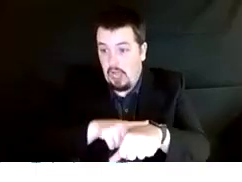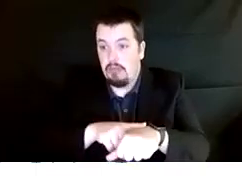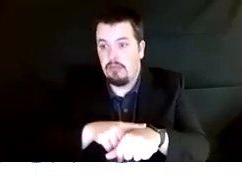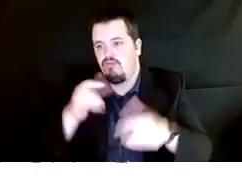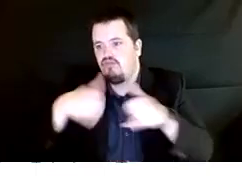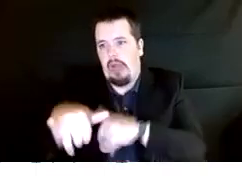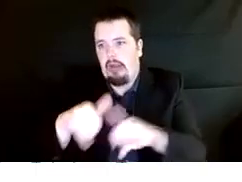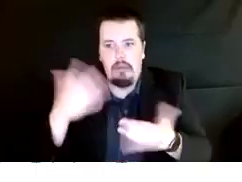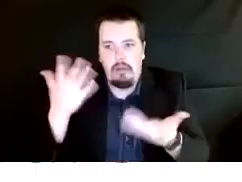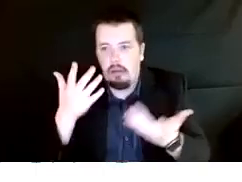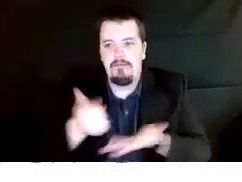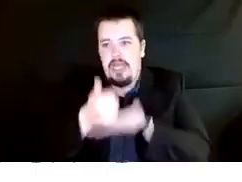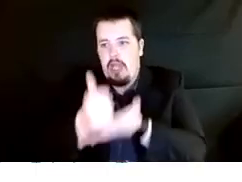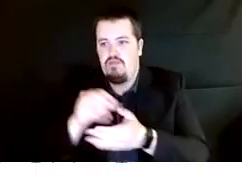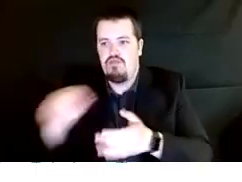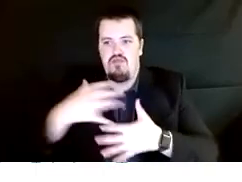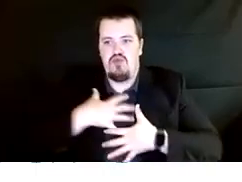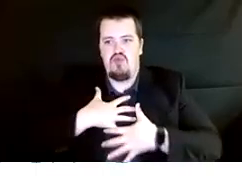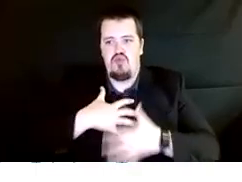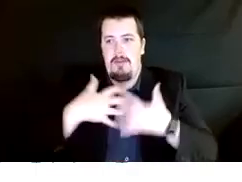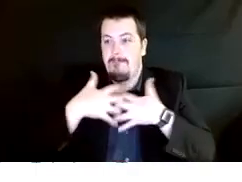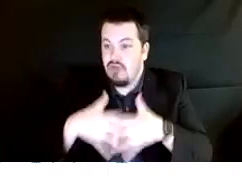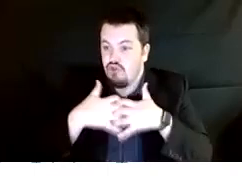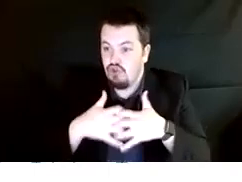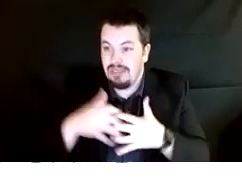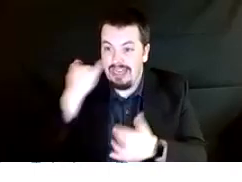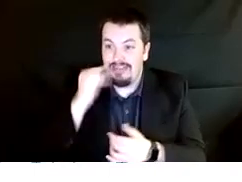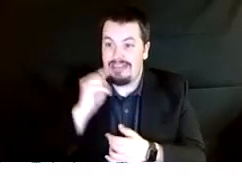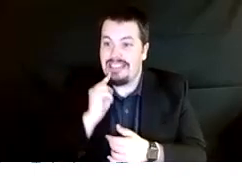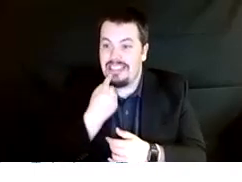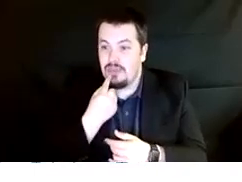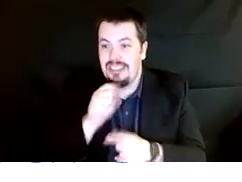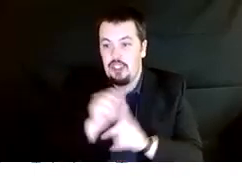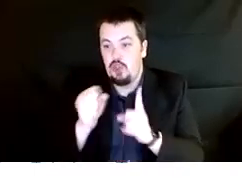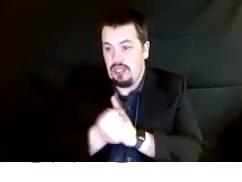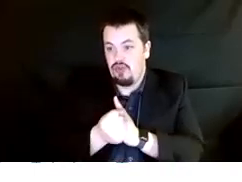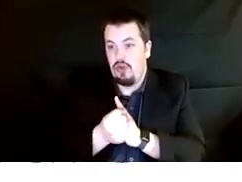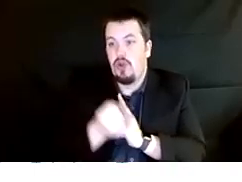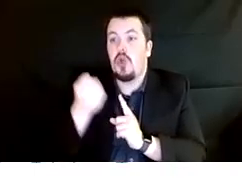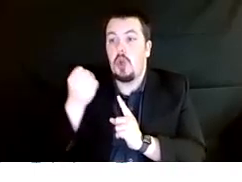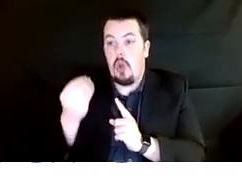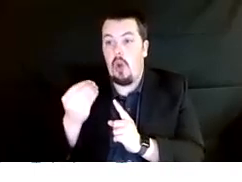practice for someone who was in that those dire circumstances and there was very serious concerns